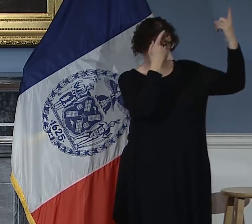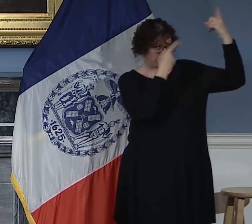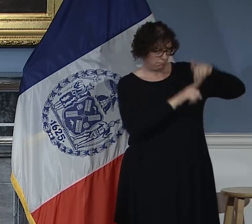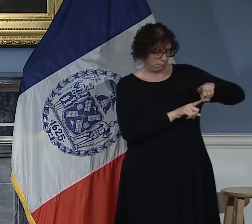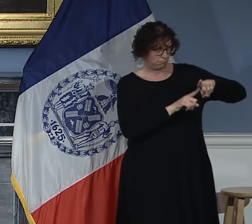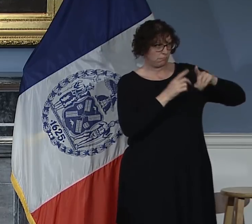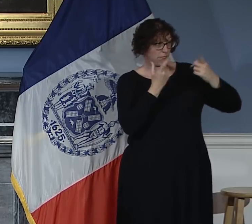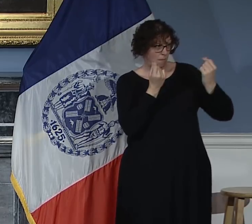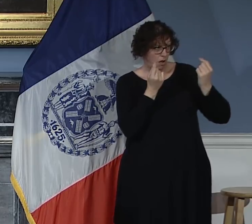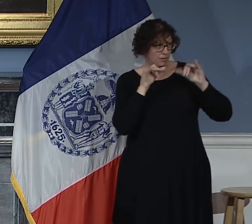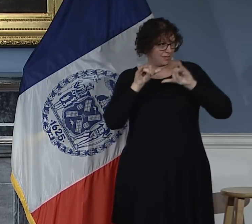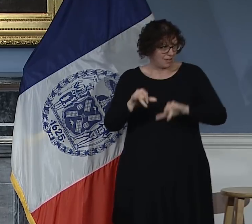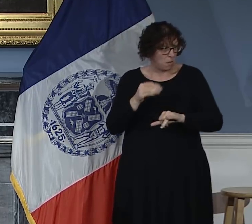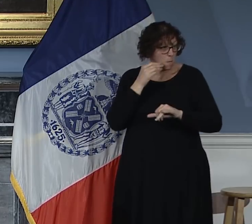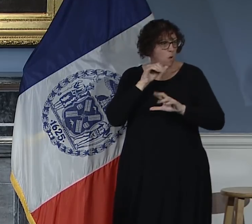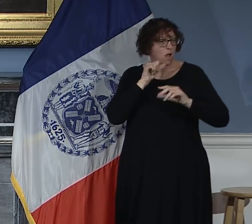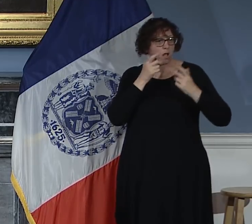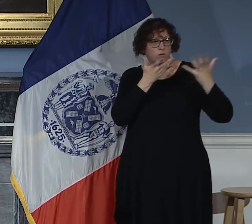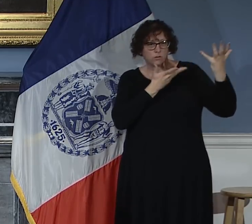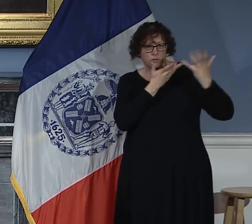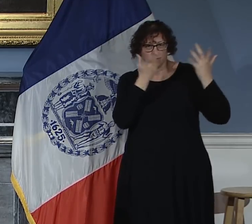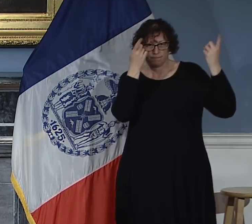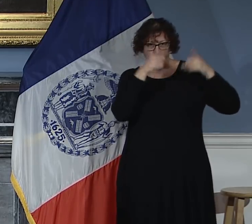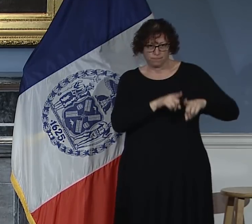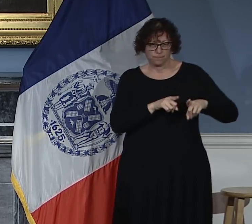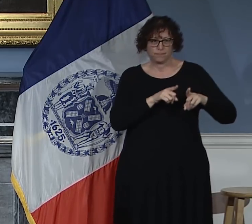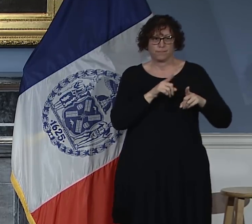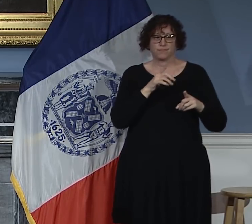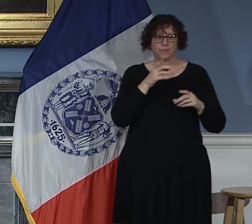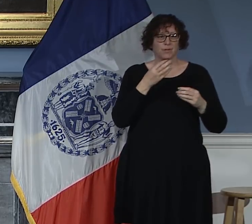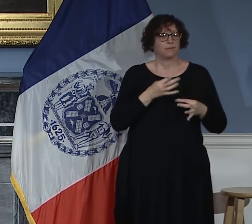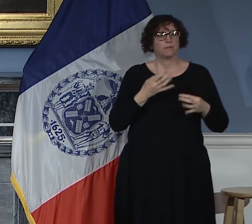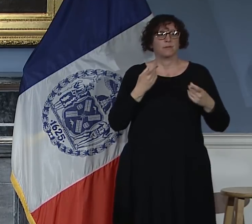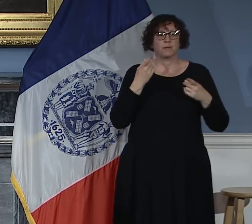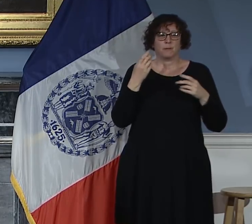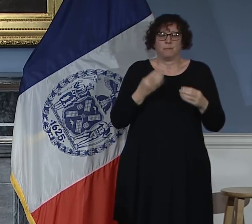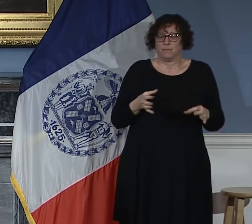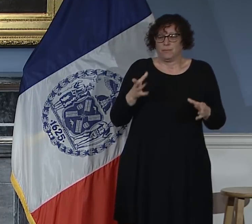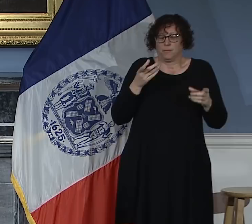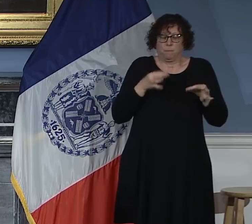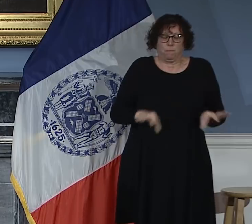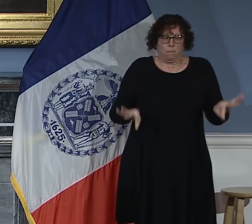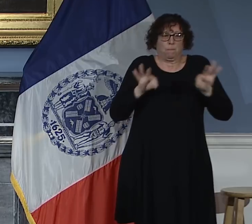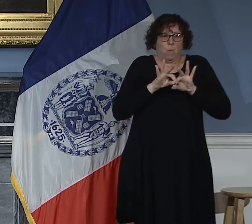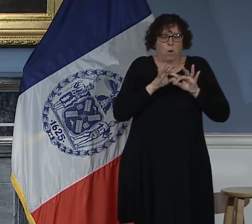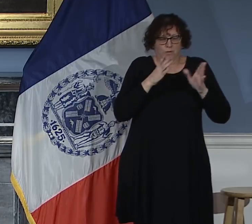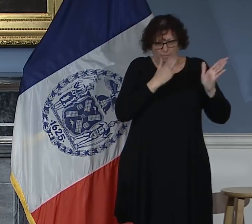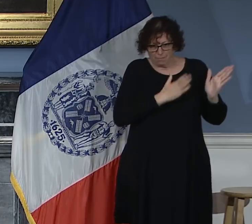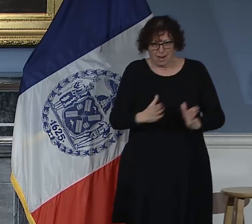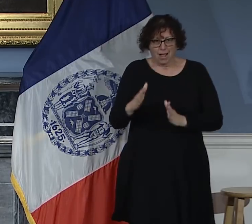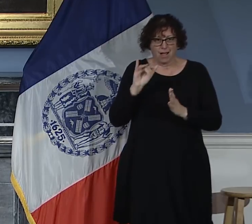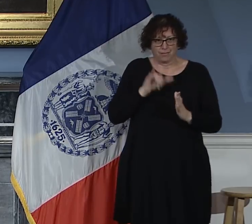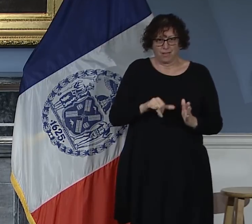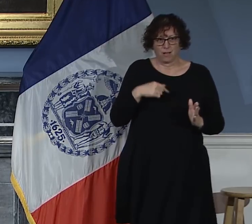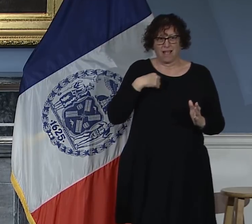THE STATE OF NEW YORK. PERIOD. THAT'S THE RIGHT THING TO DO IN TERMS OF BEING EFFECTIVE FOR OUR